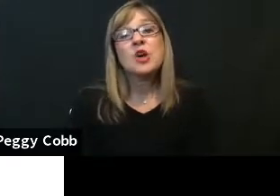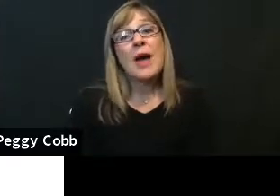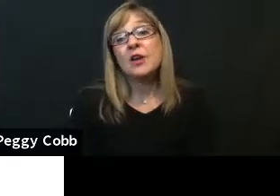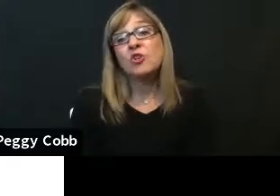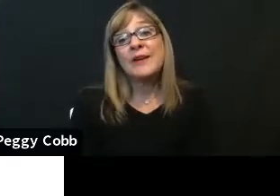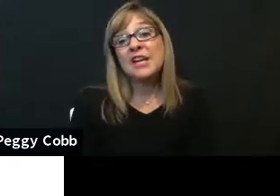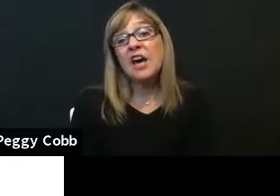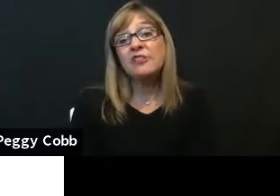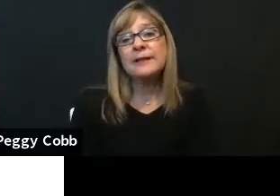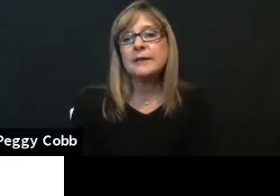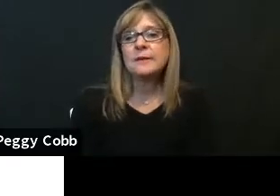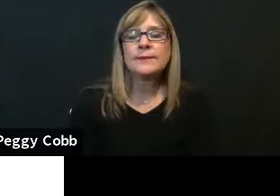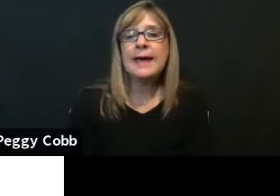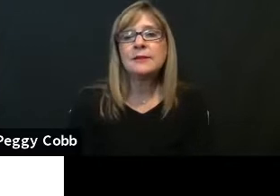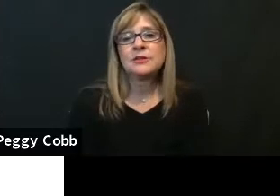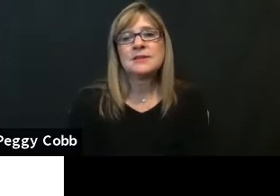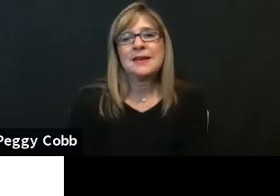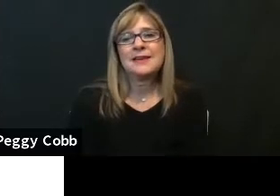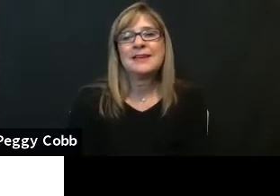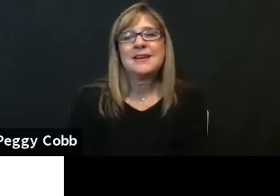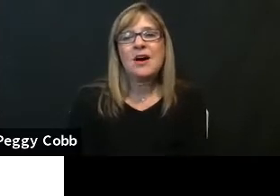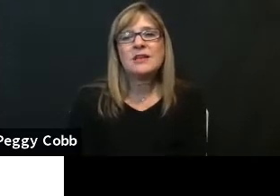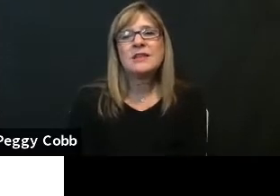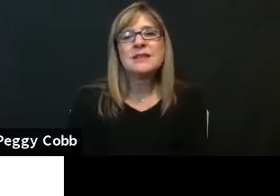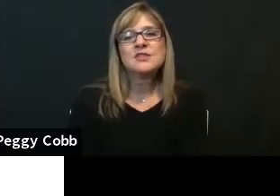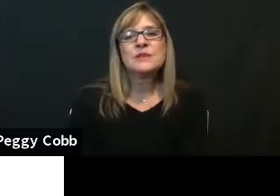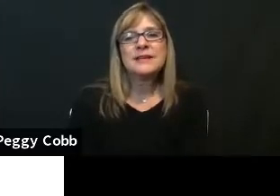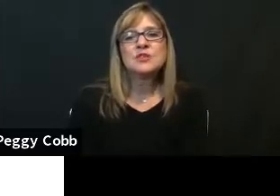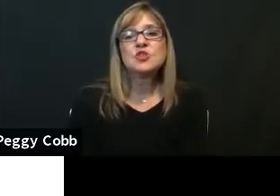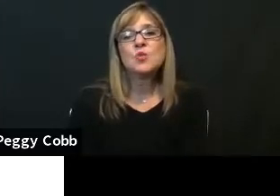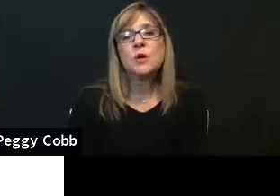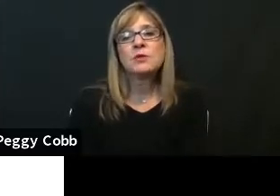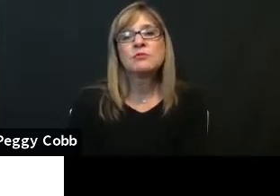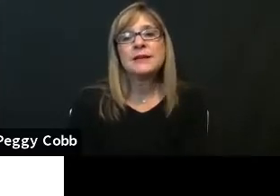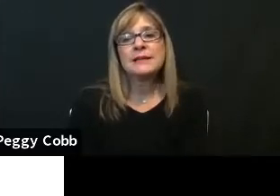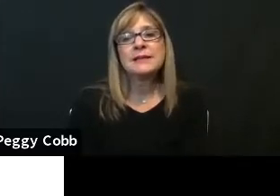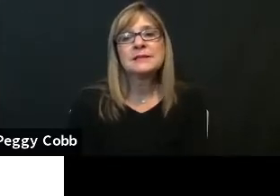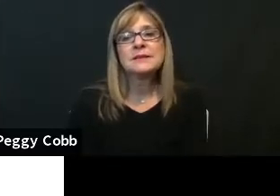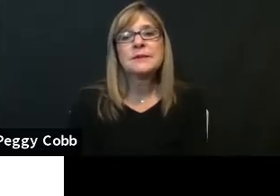So how to create a cover letter and what that looks like. All of the things related to work readiness.